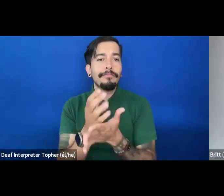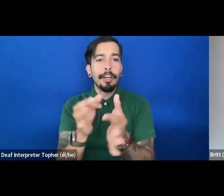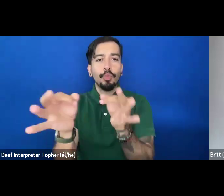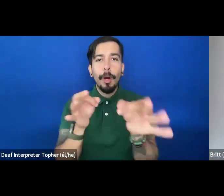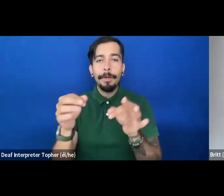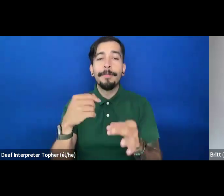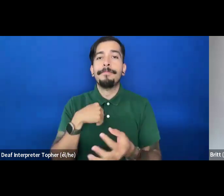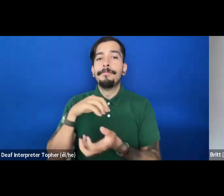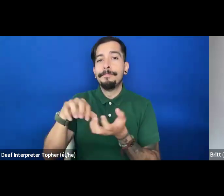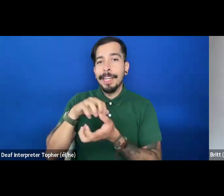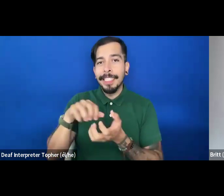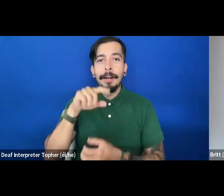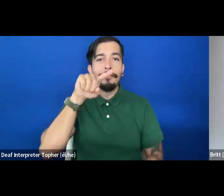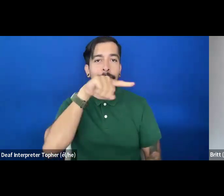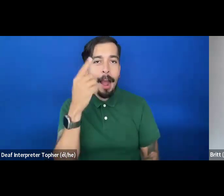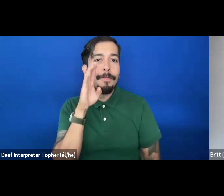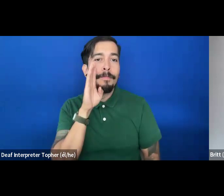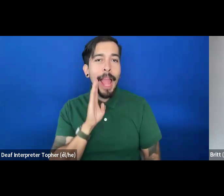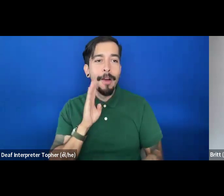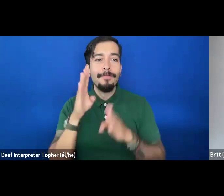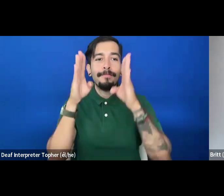I'm wearing a black T-shirt, sitting in my wheelchair.